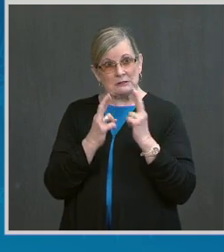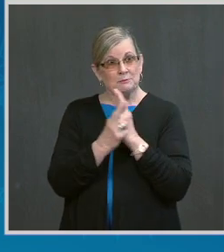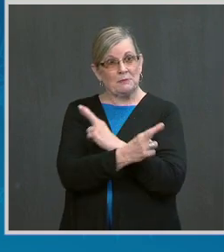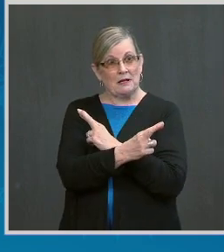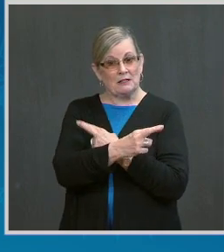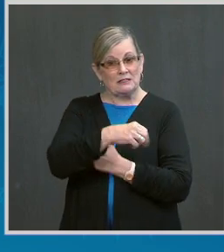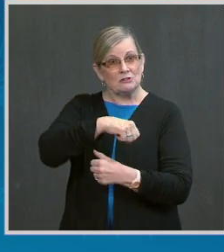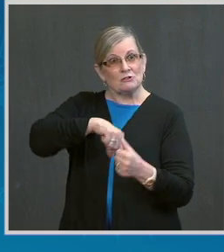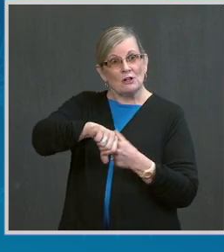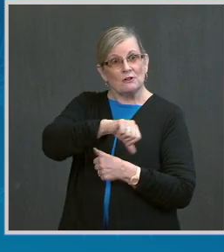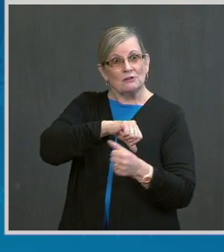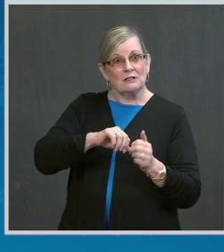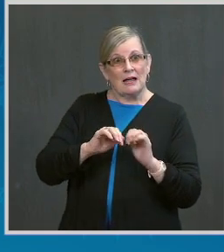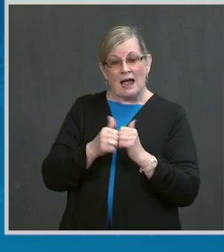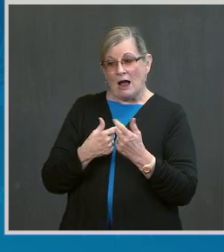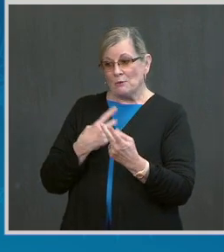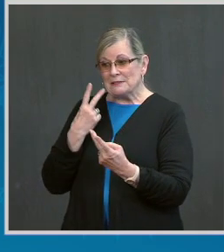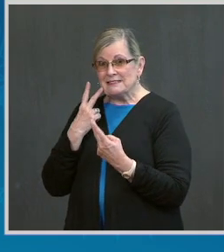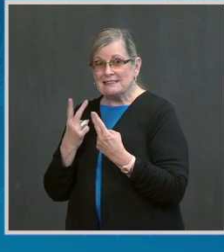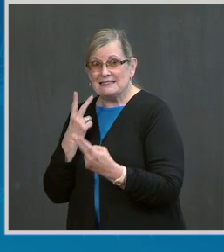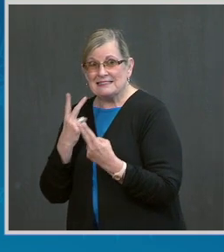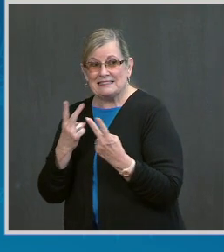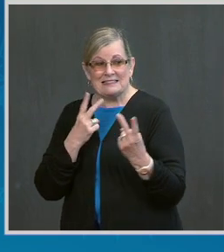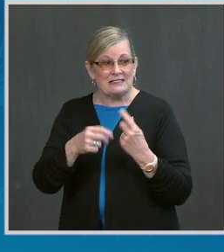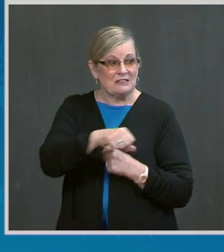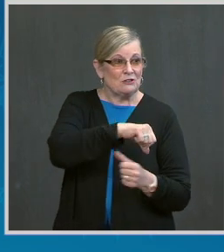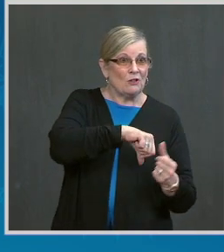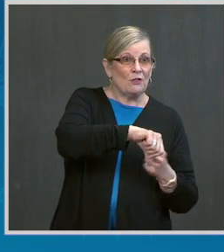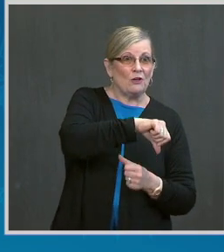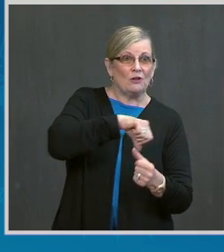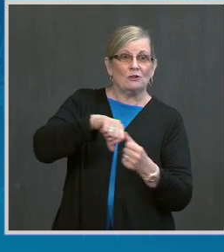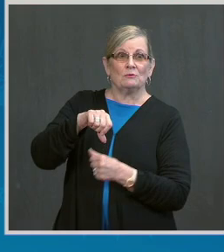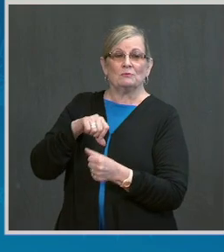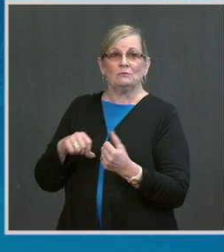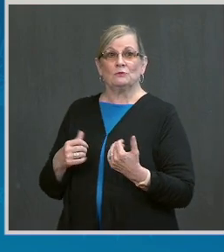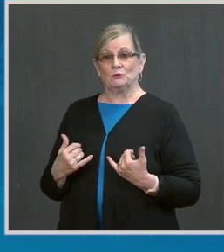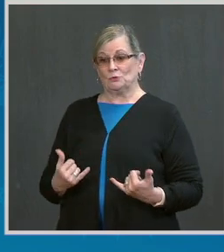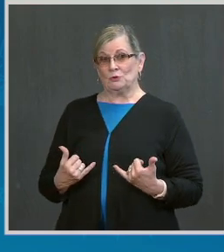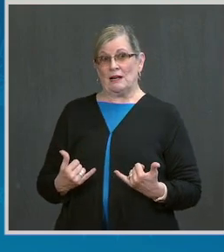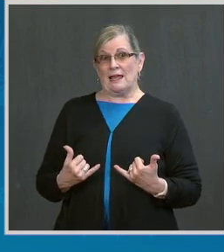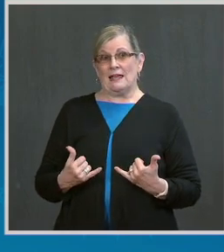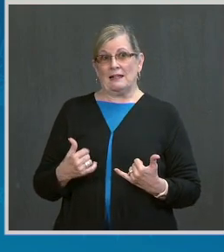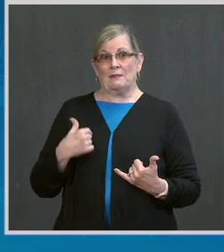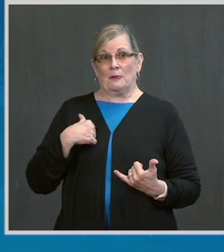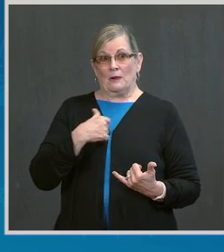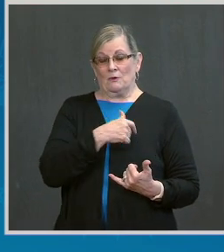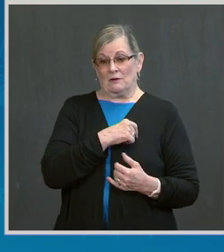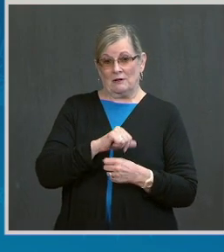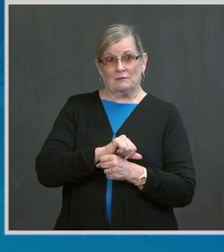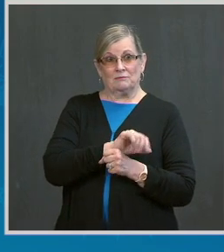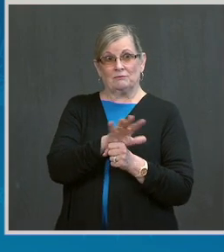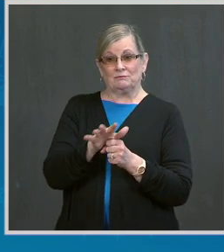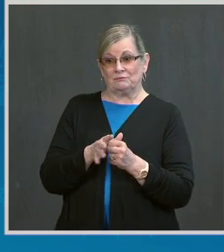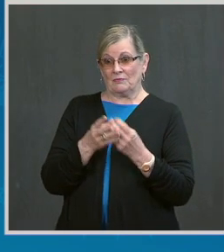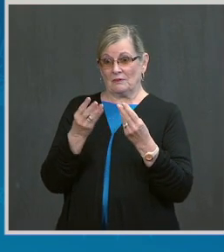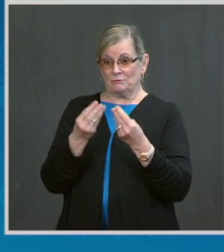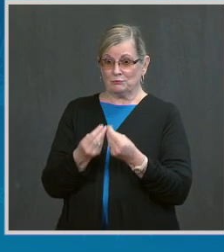So early on in the pandemic, 1,100 anti-Asian hate incidents had been reported.